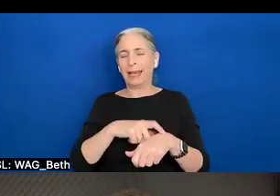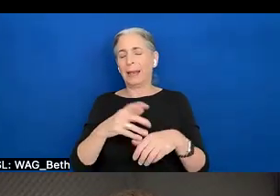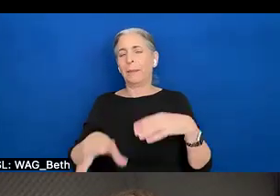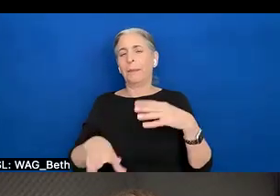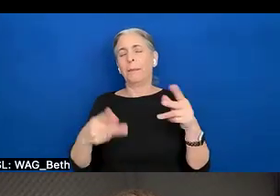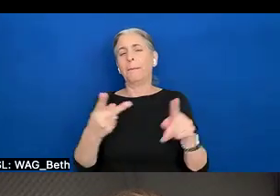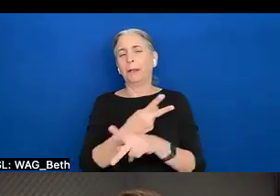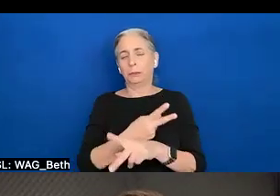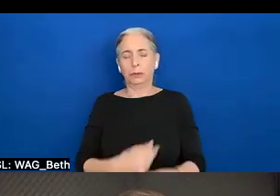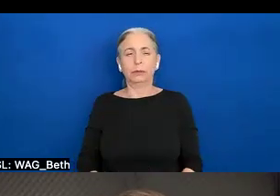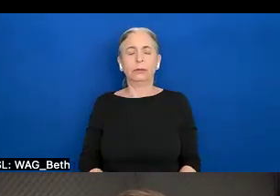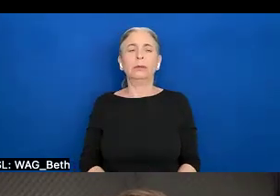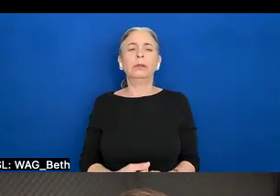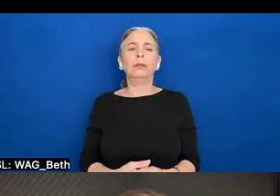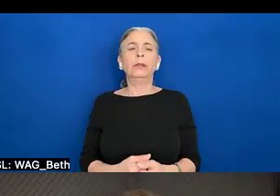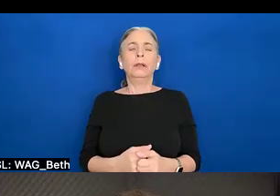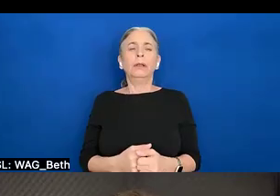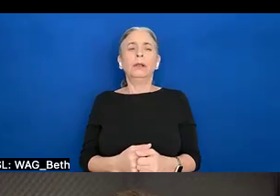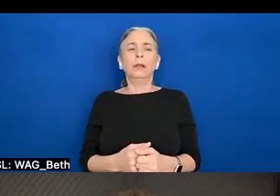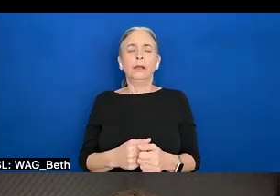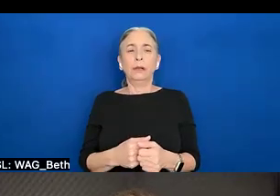"times." The technology should agree on that.